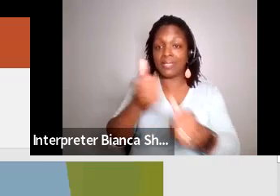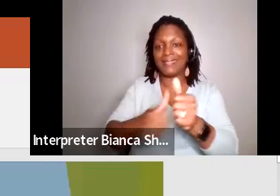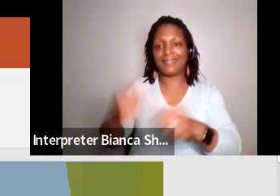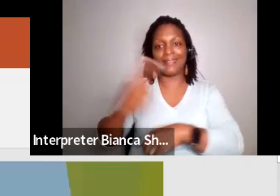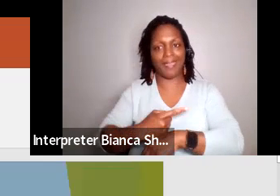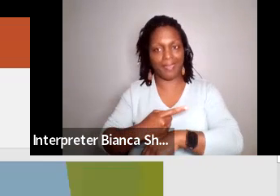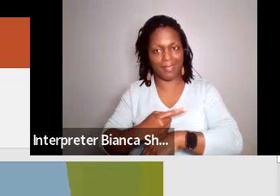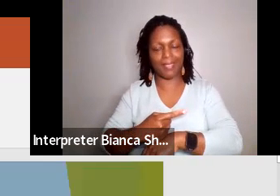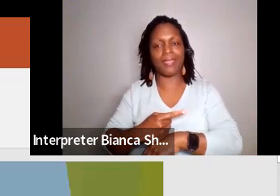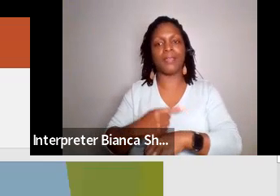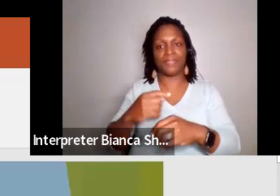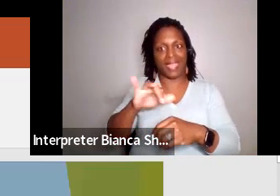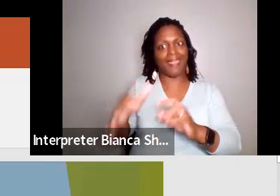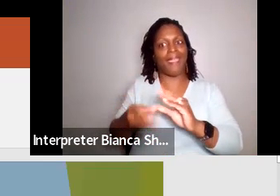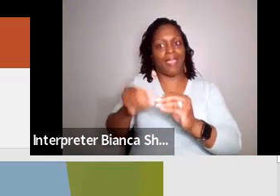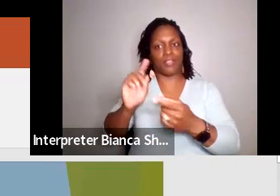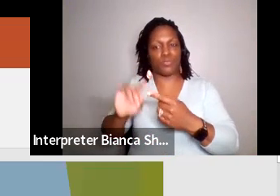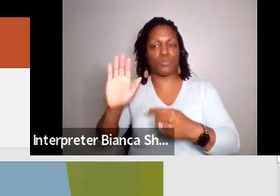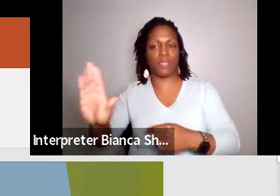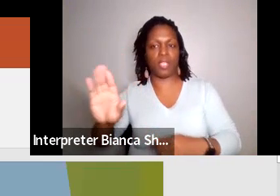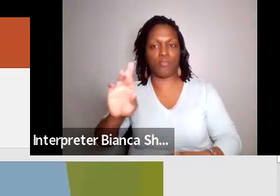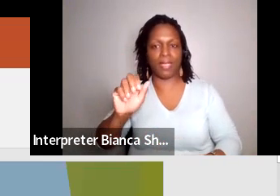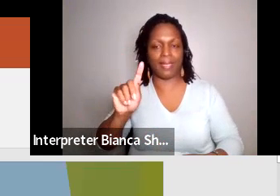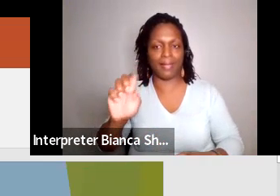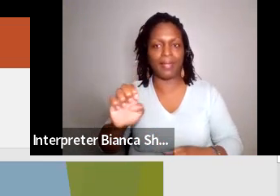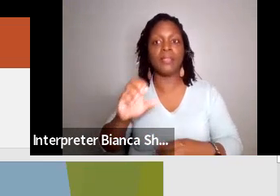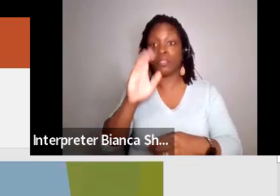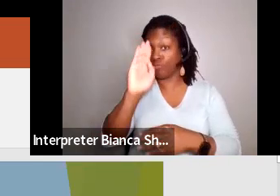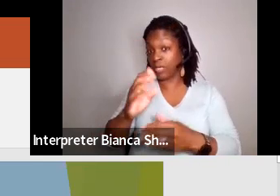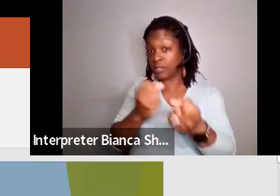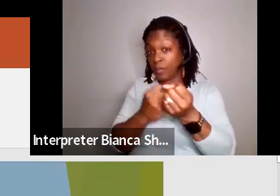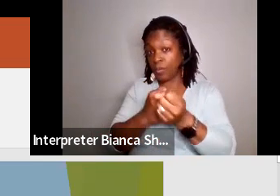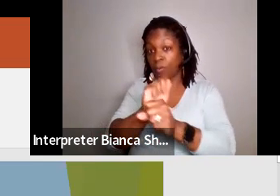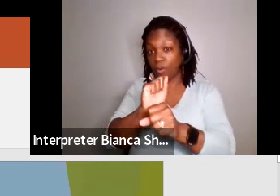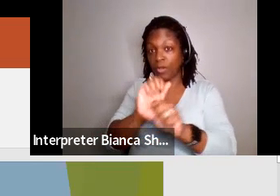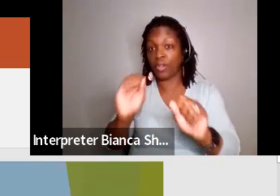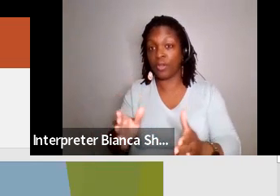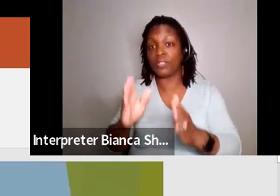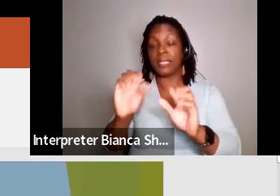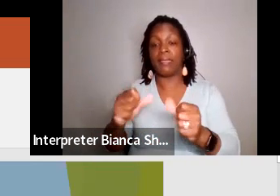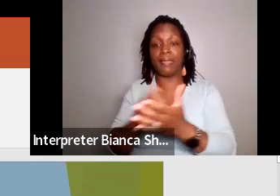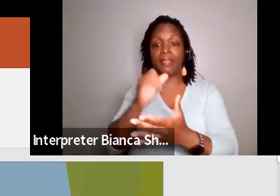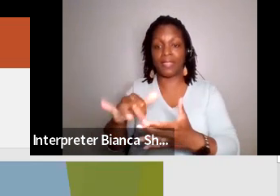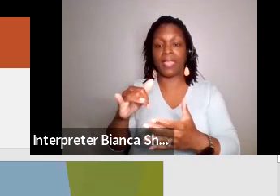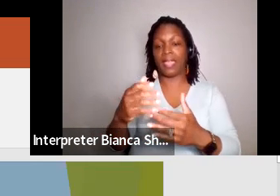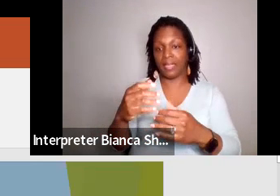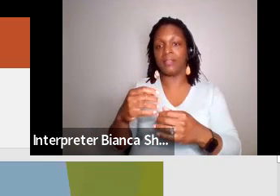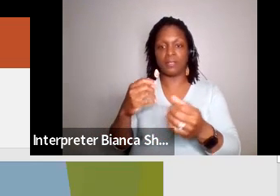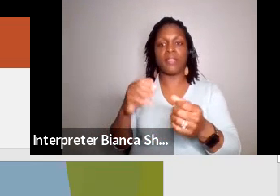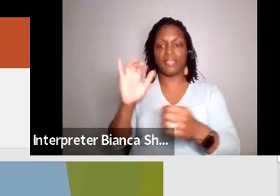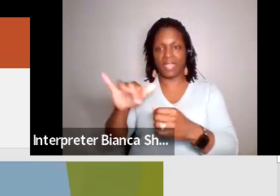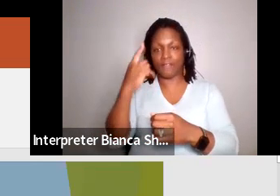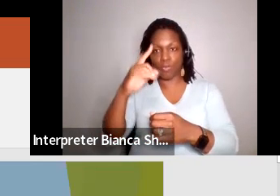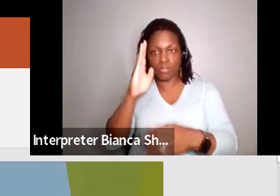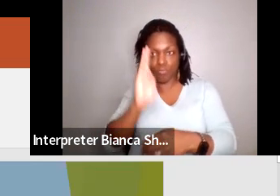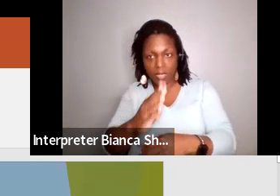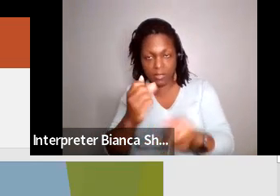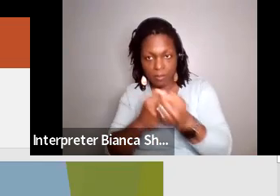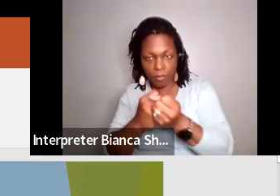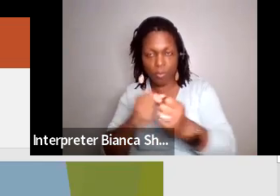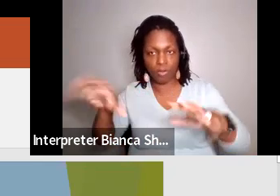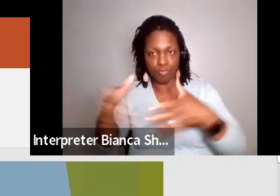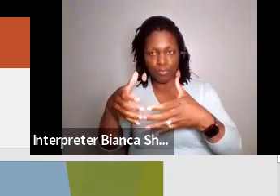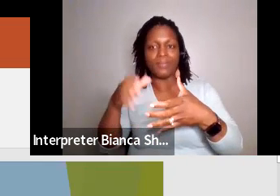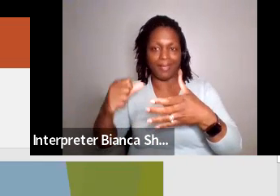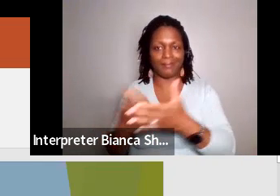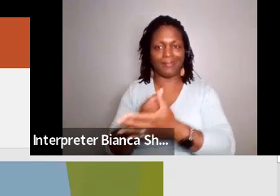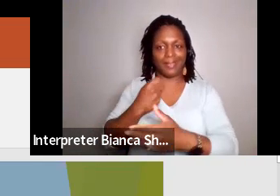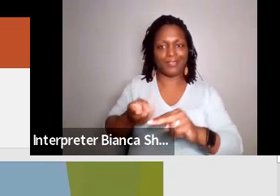With the intention of that being able to go to the direct support workers to help with recruitment and retention of our direct support workforce.